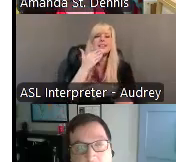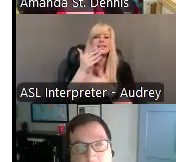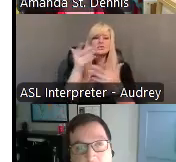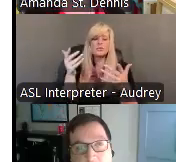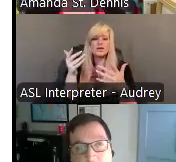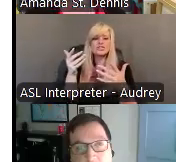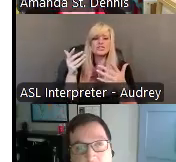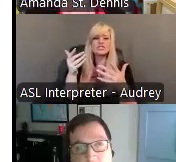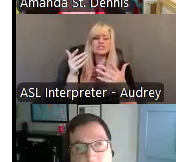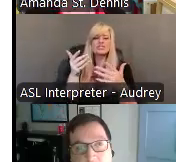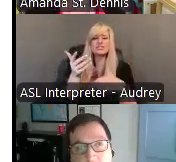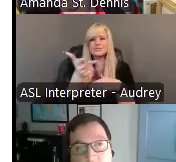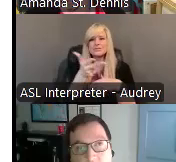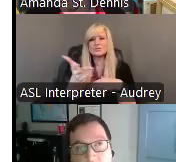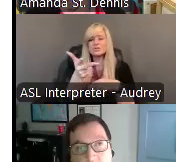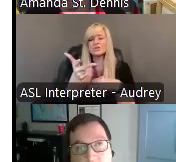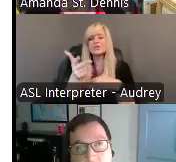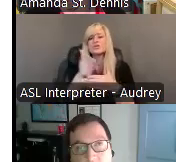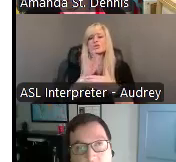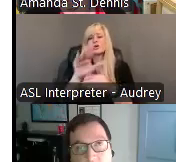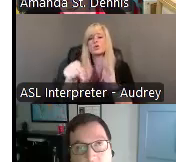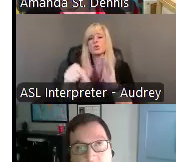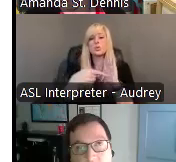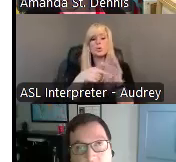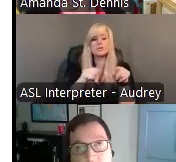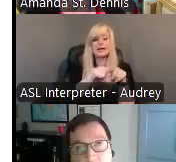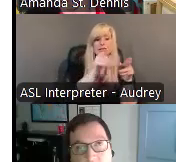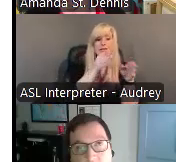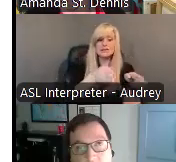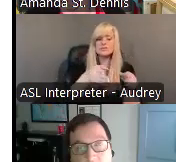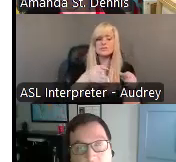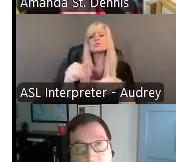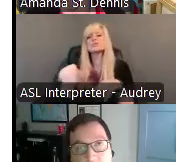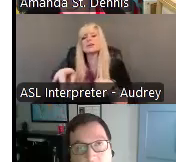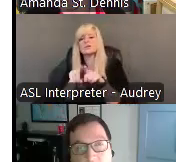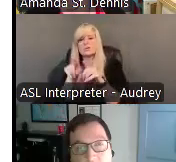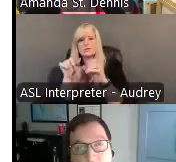Danny, for sharing your roles as individuals and as a team. Currently I’m an Assistant Professor